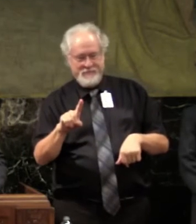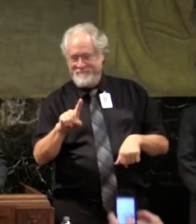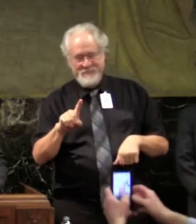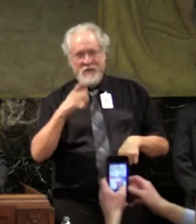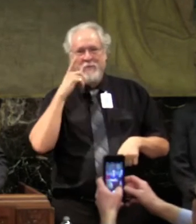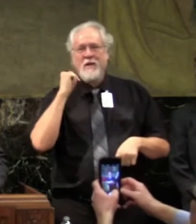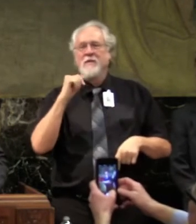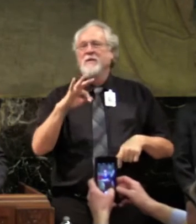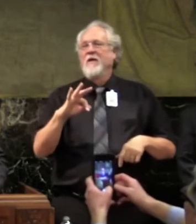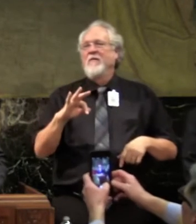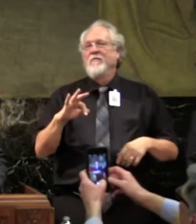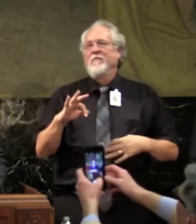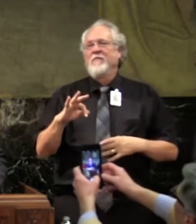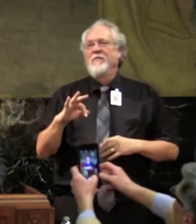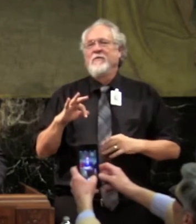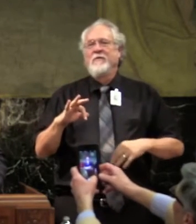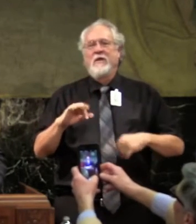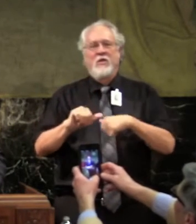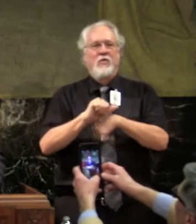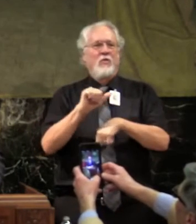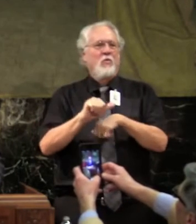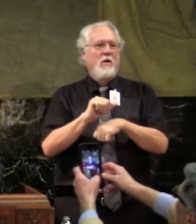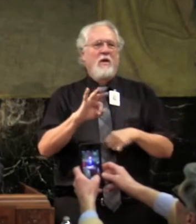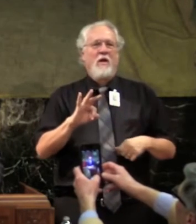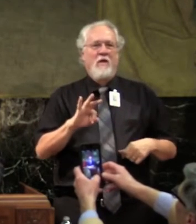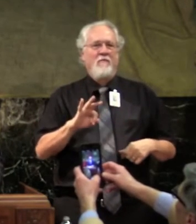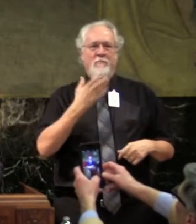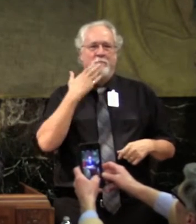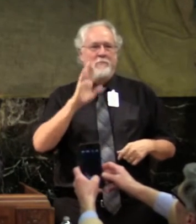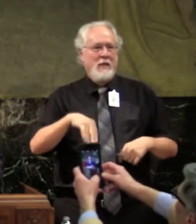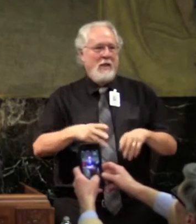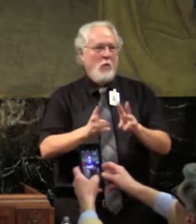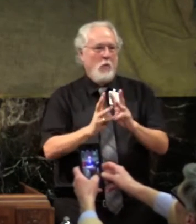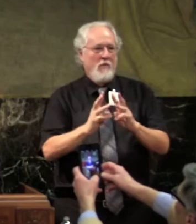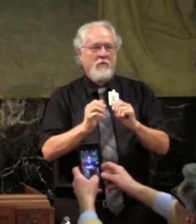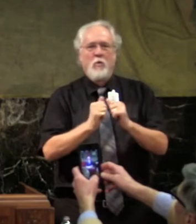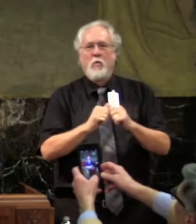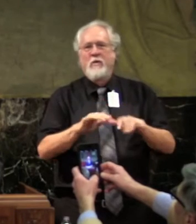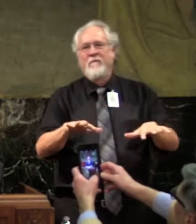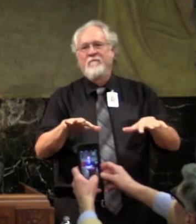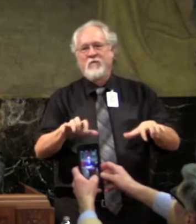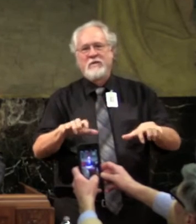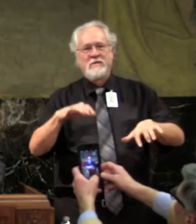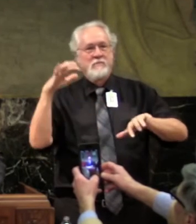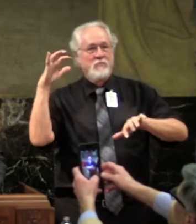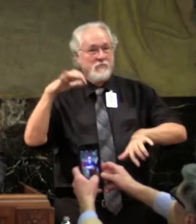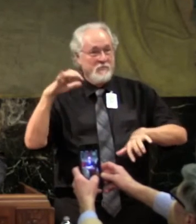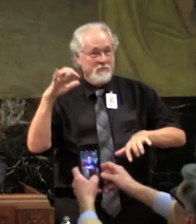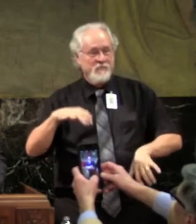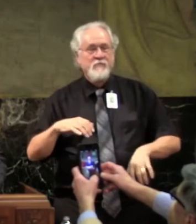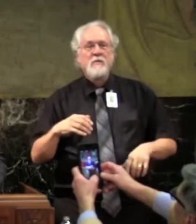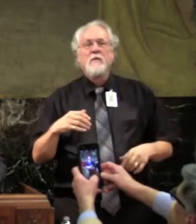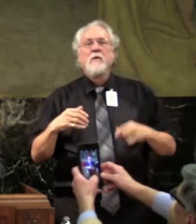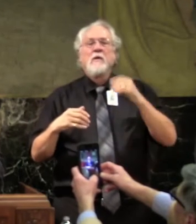threat of inclement weather with freezing precipitation and